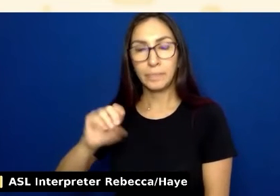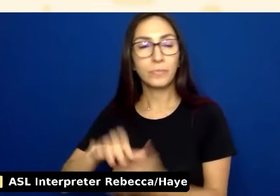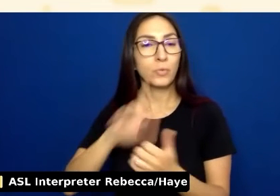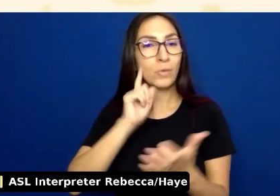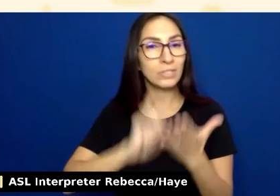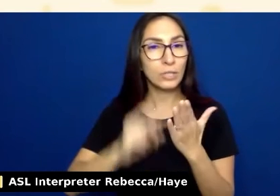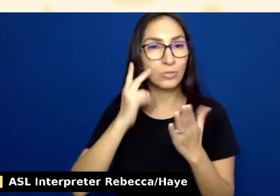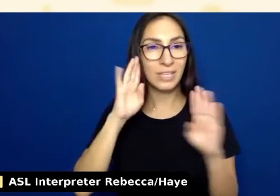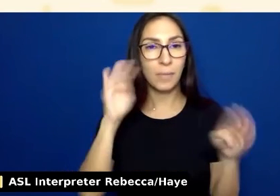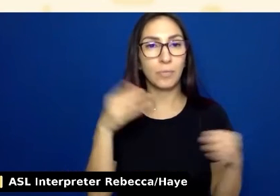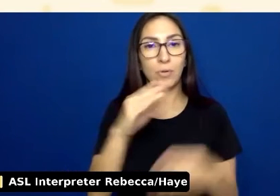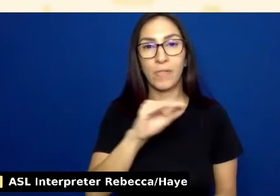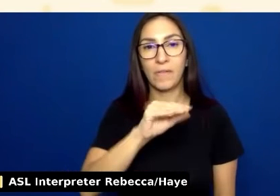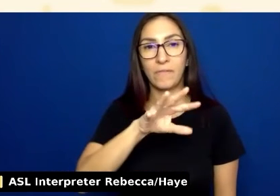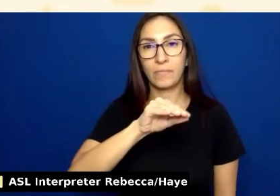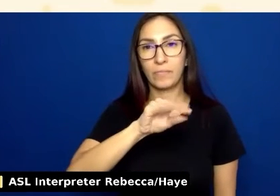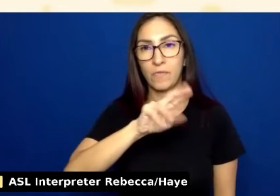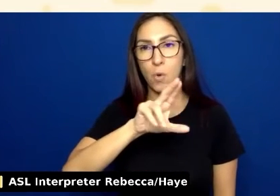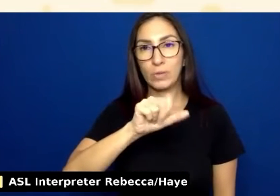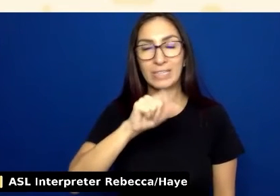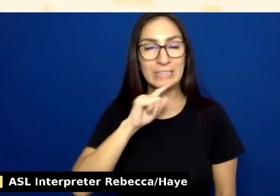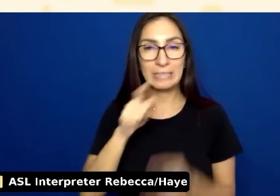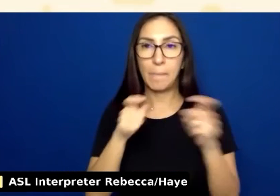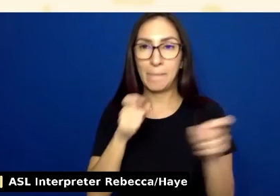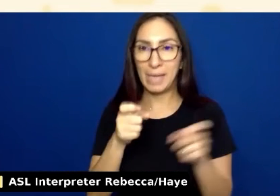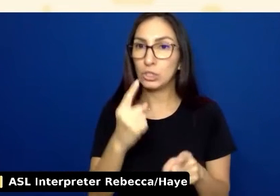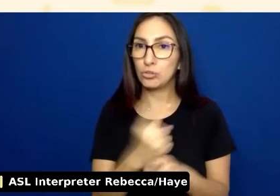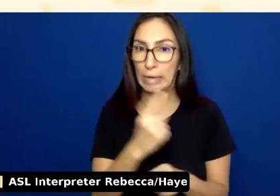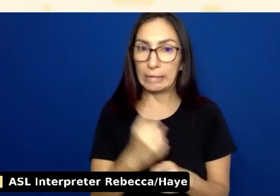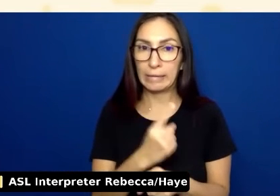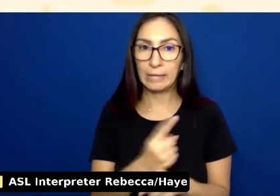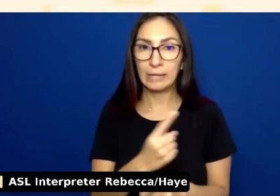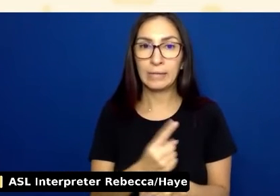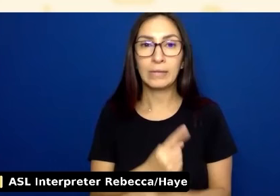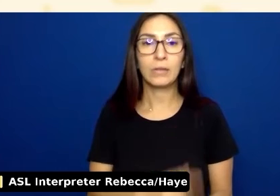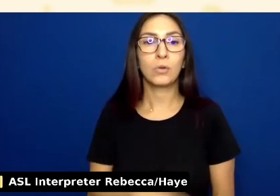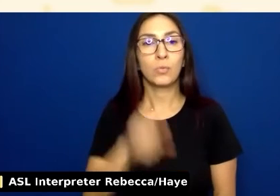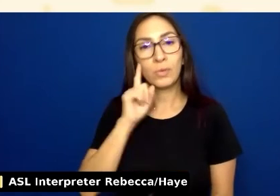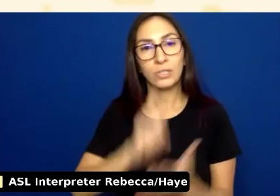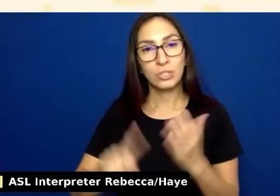We will check if focus does not end up in non-interactive elements.